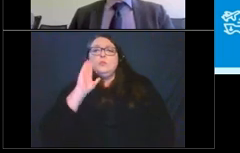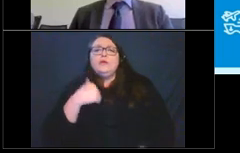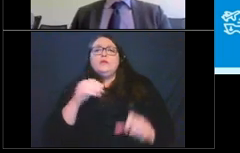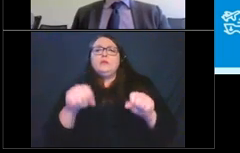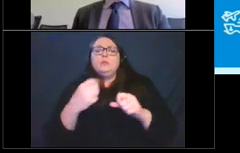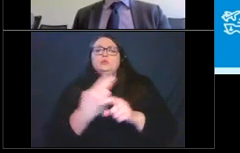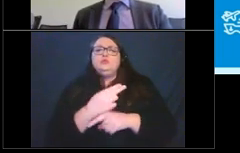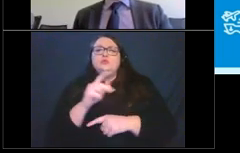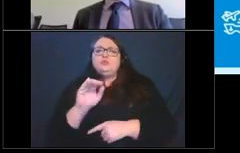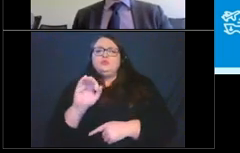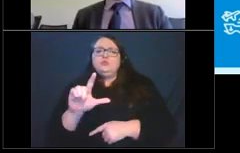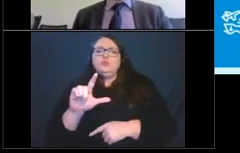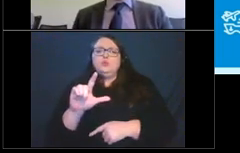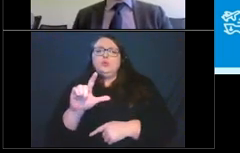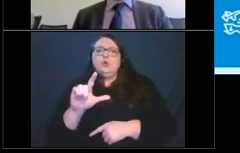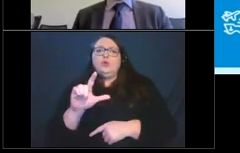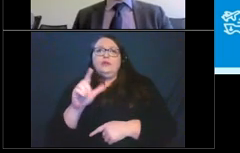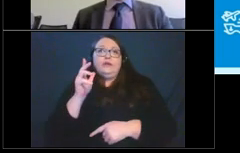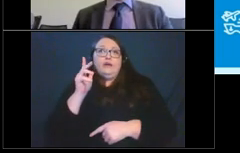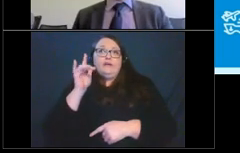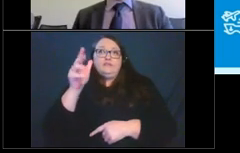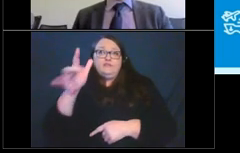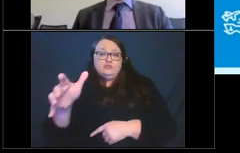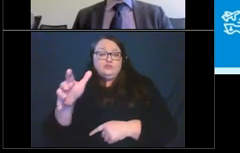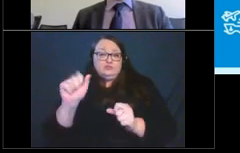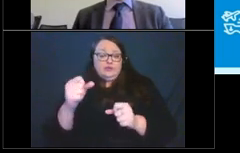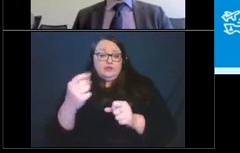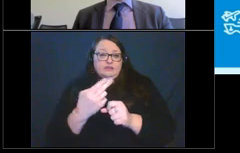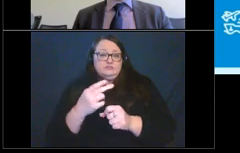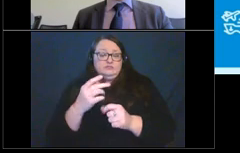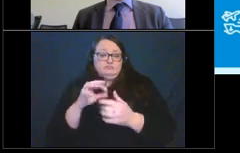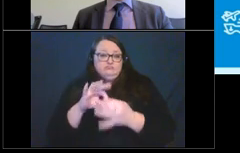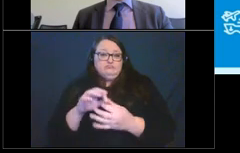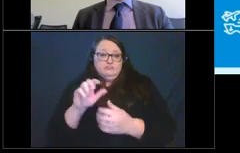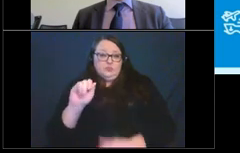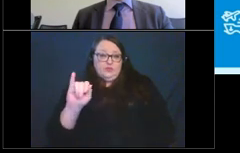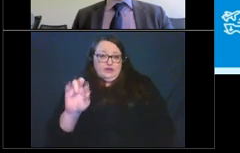this tool on the air at some point down the line? I know we use the Air Quality Index scale on TV,